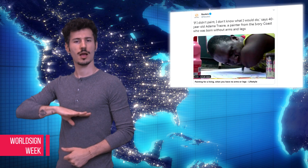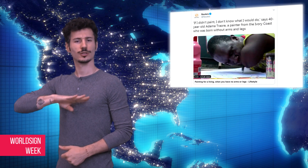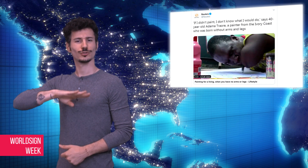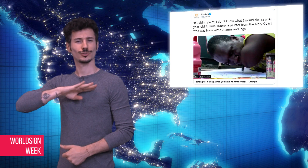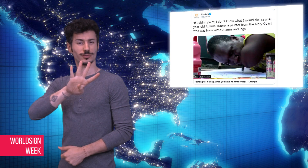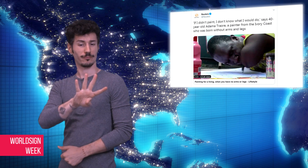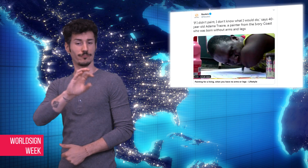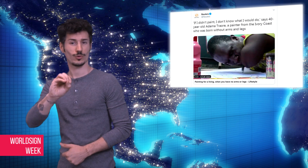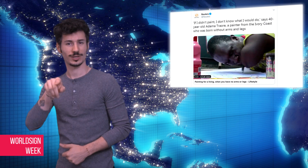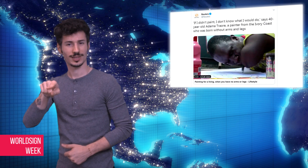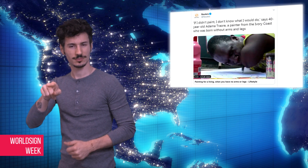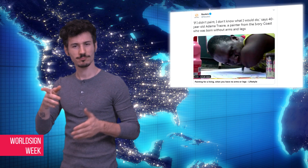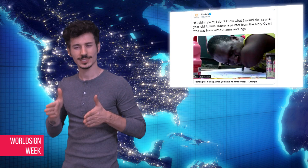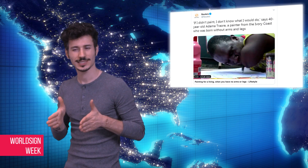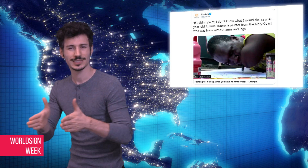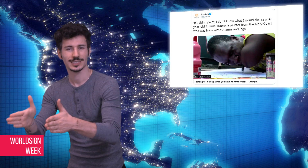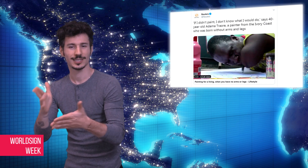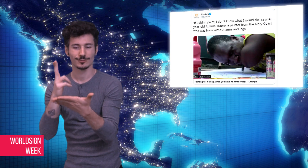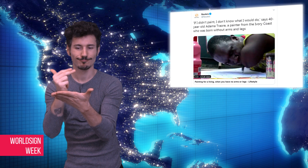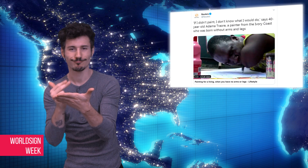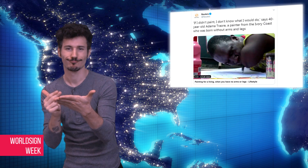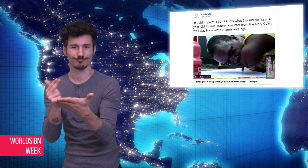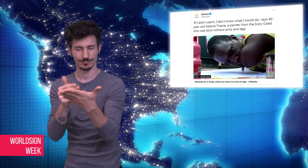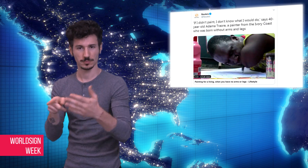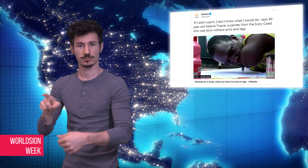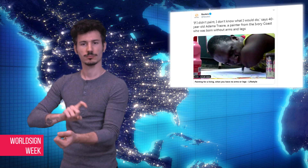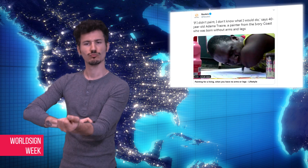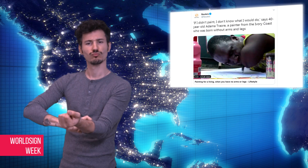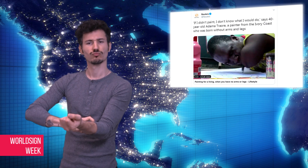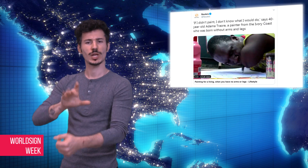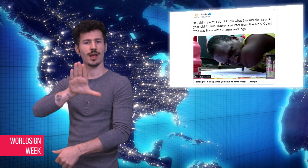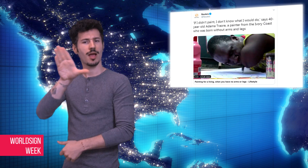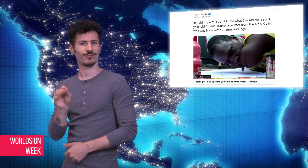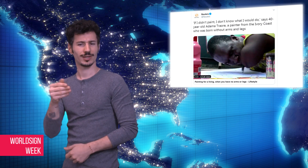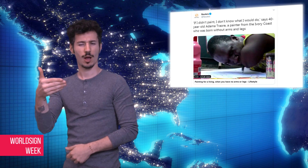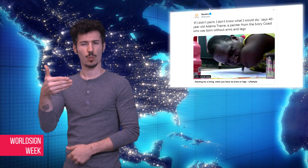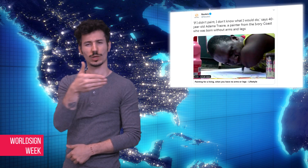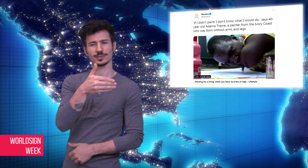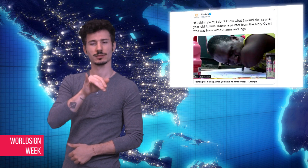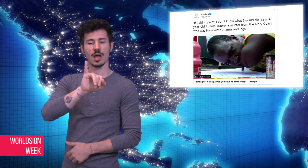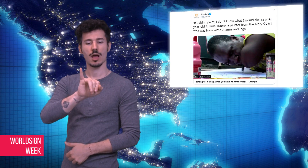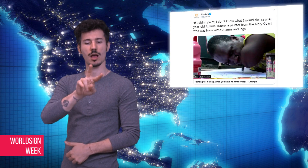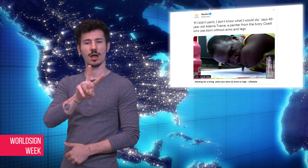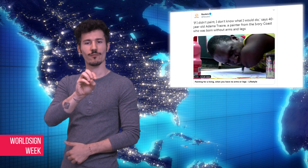[Alessio]: Adama Traore, a 40-year-old street artist